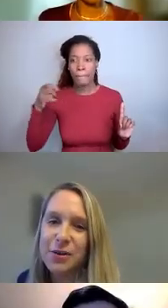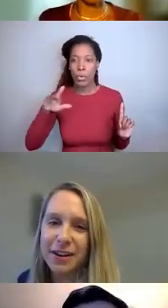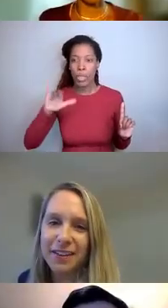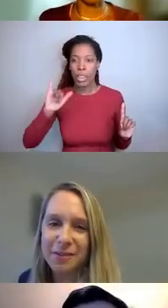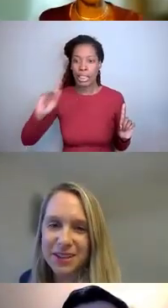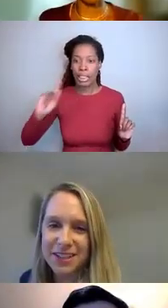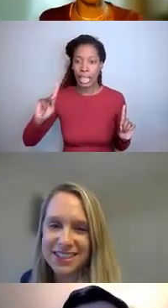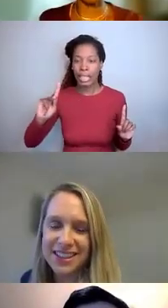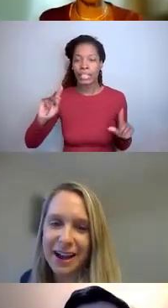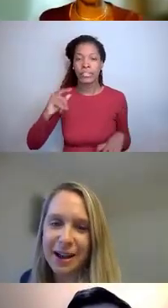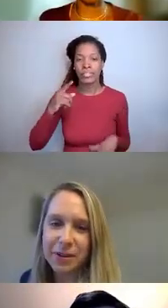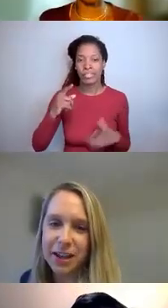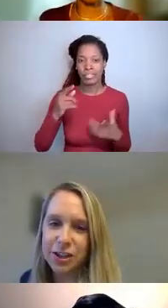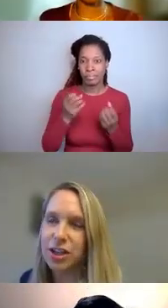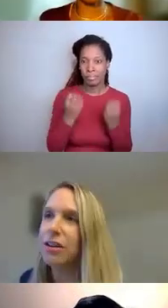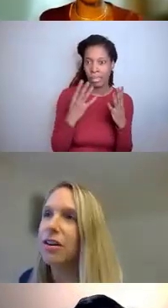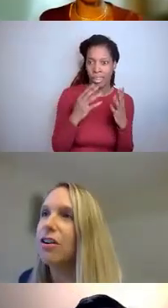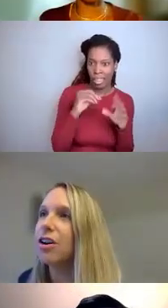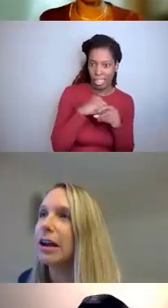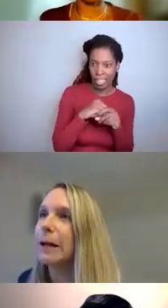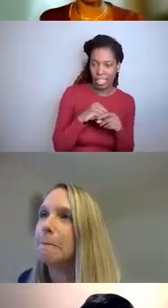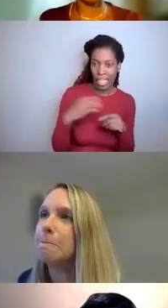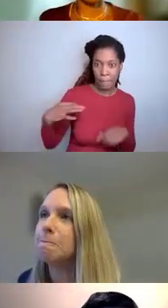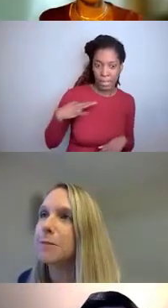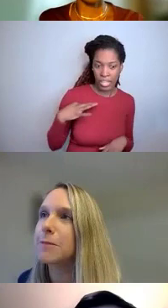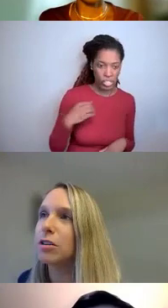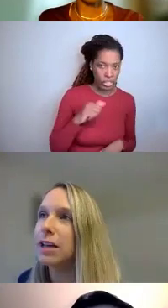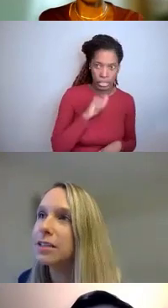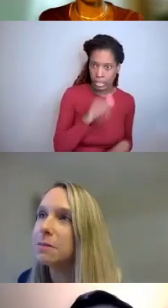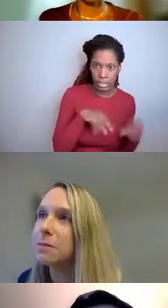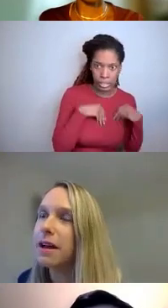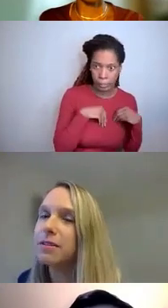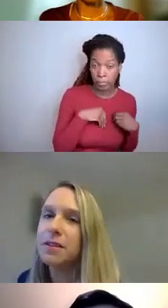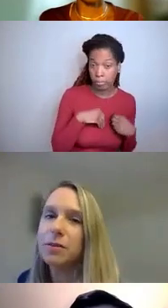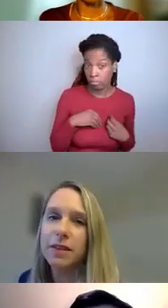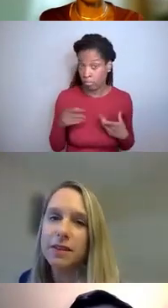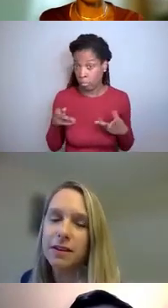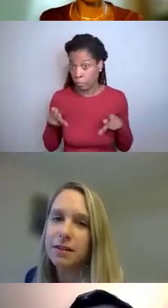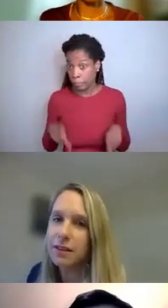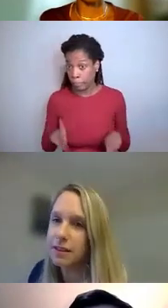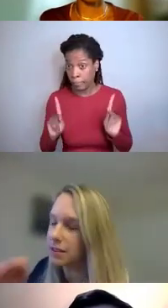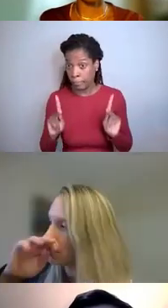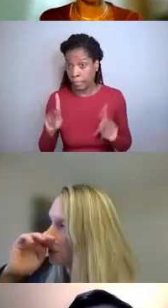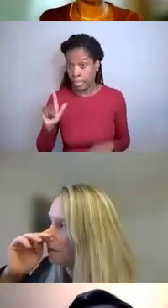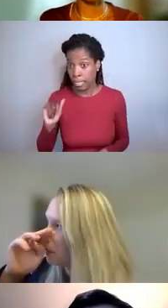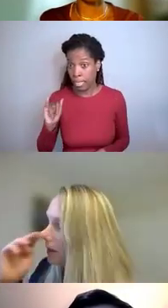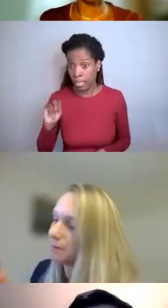in a lot of places in the application, are links going to be allowed in the data sharing plan?